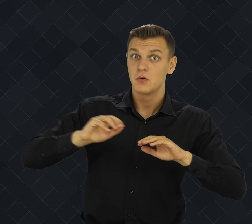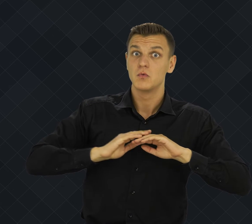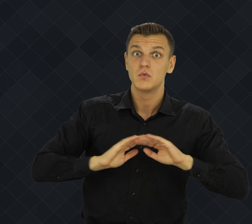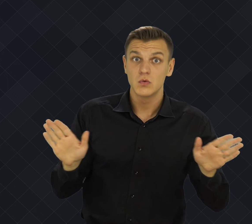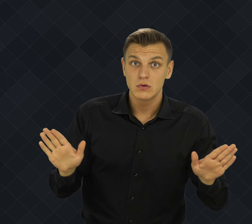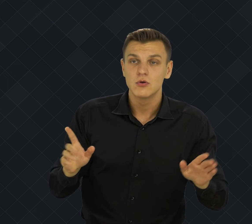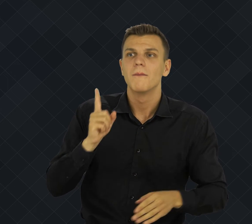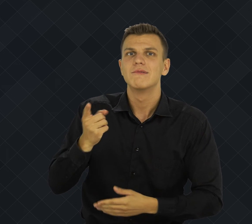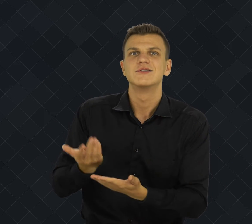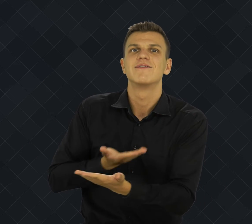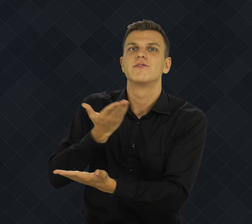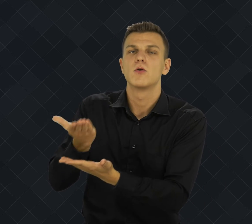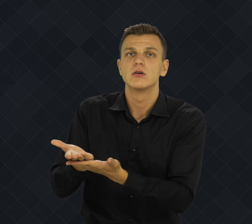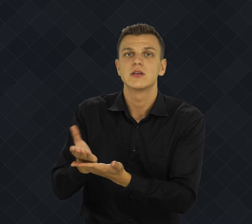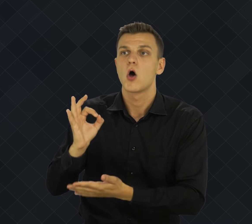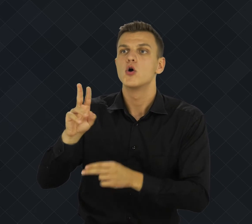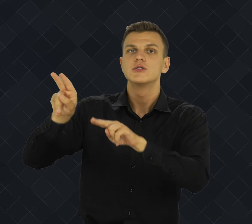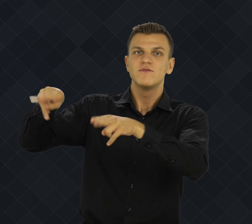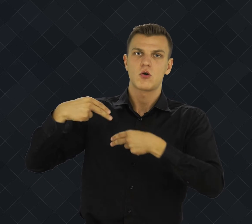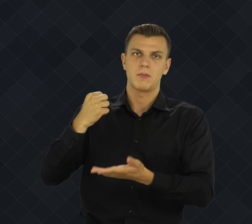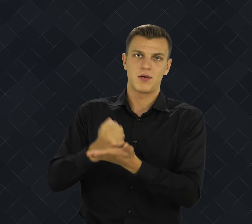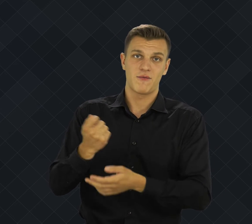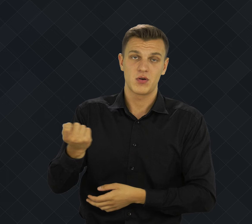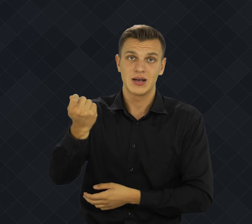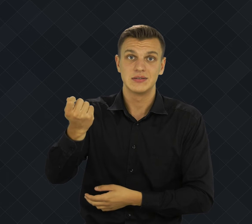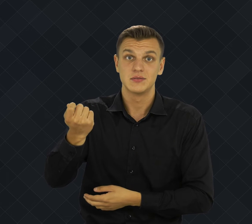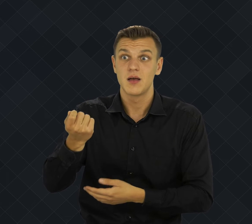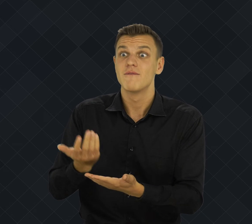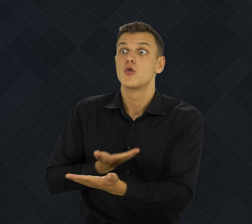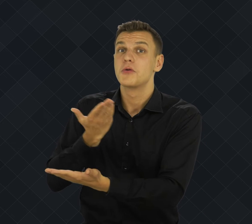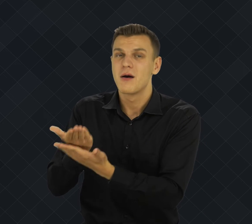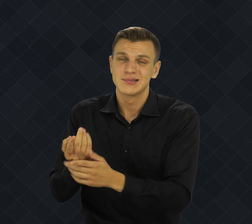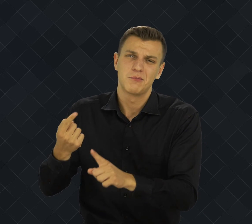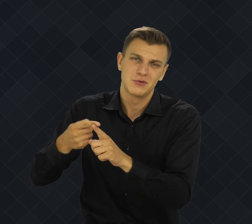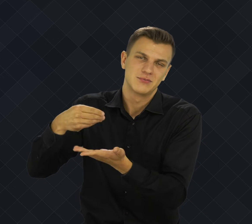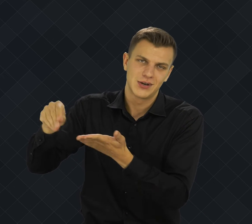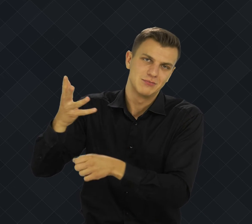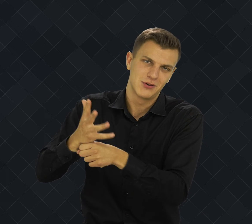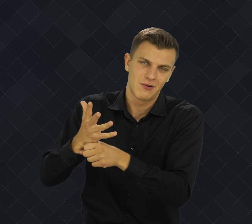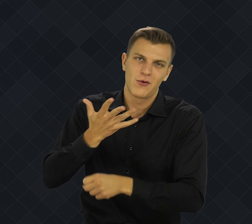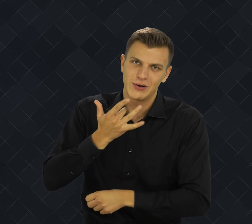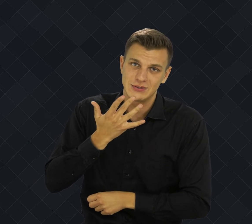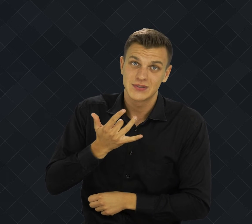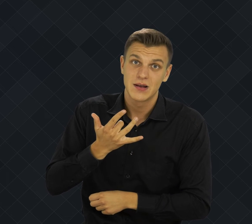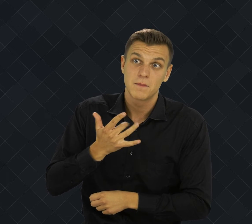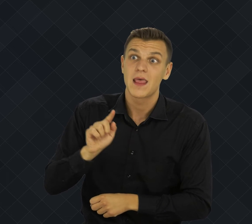it is not allowed to get behind the wheel earlier than the on the day of unlocking in the driving license system. This will occur only after you have applied for a refund and payment of the 50 cents fee.